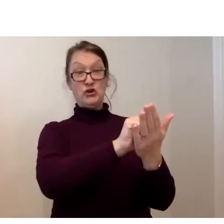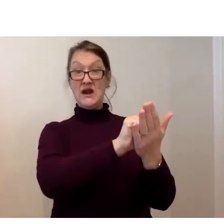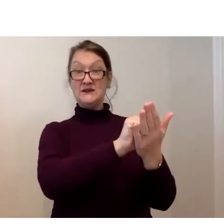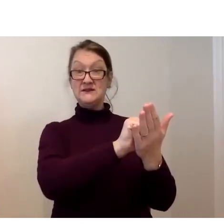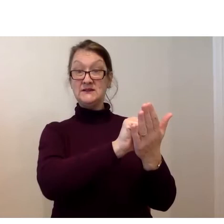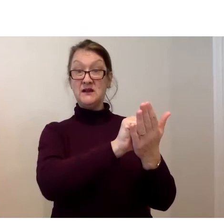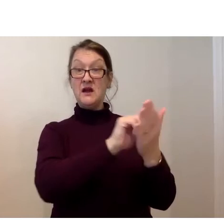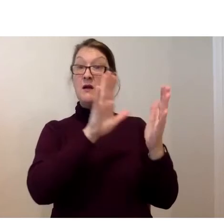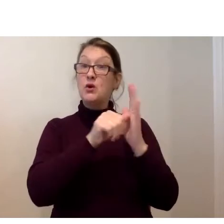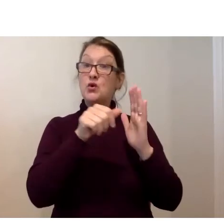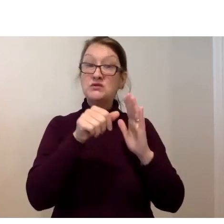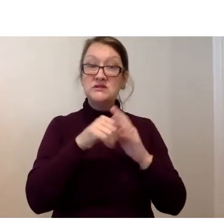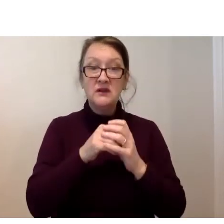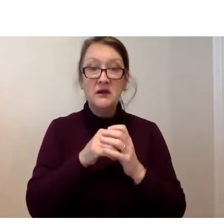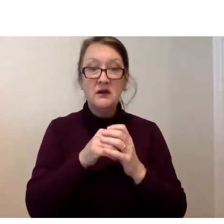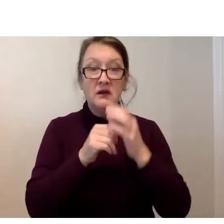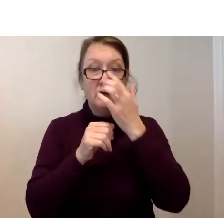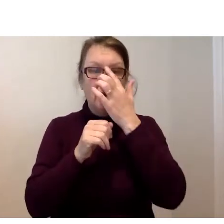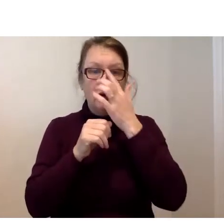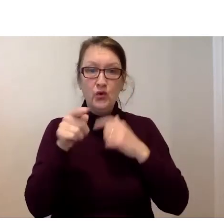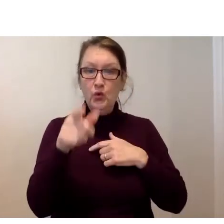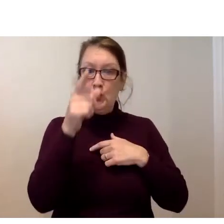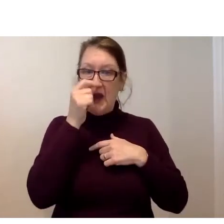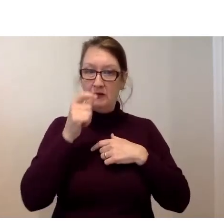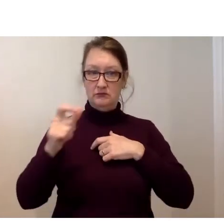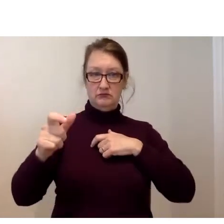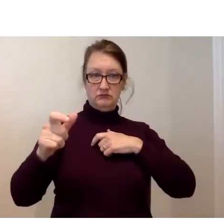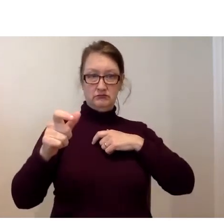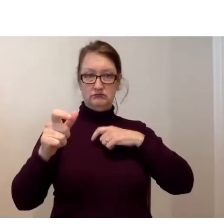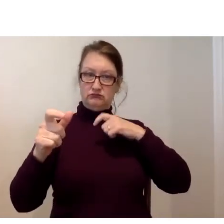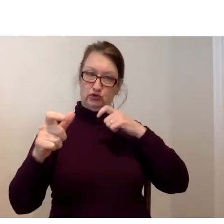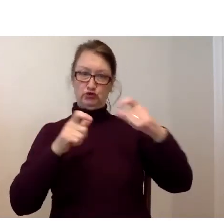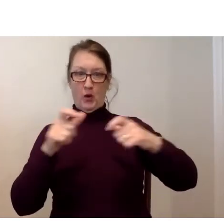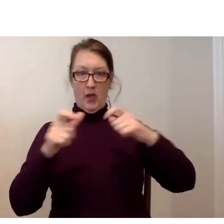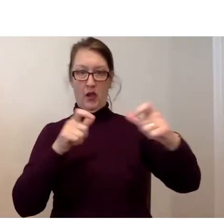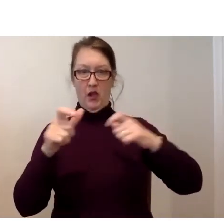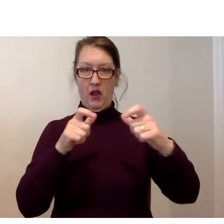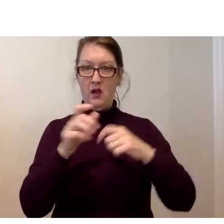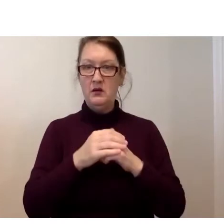control it and it also gives you a chance to work with people, control